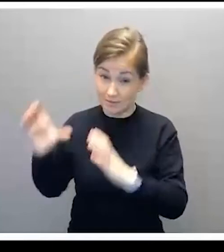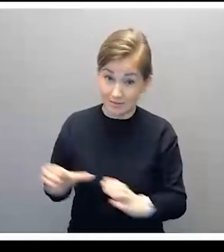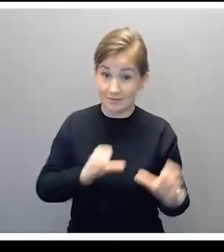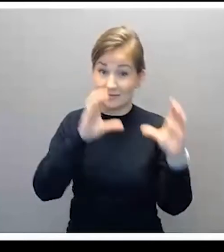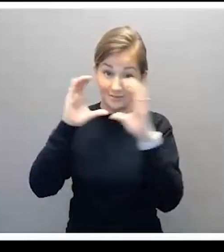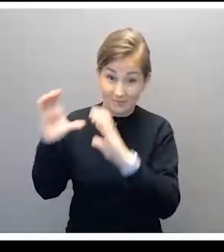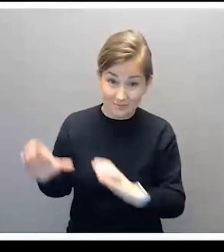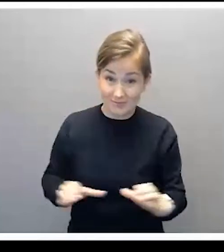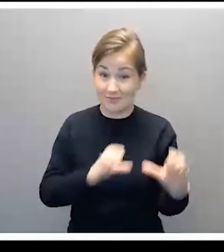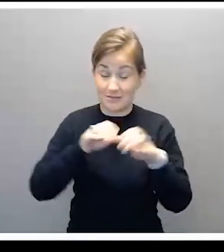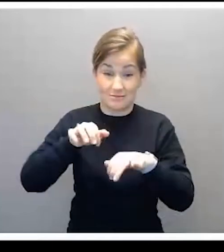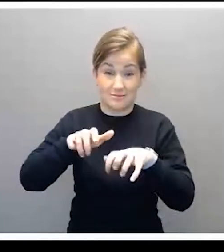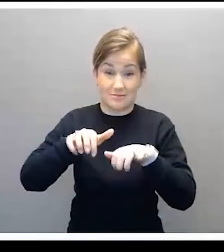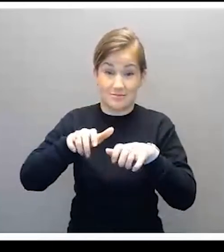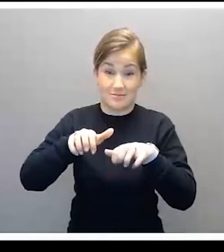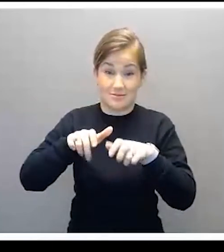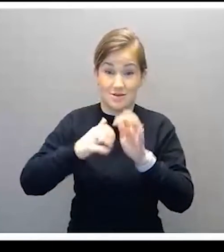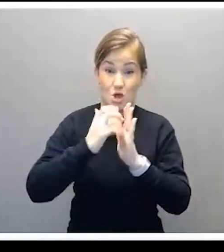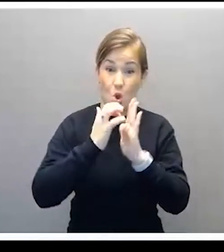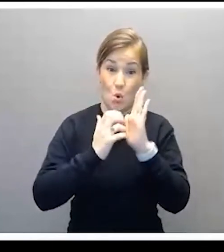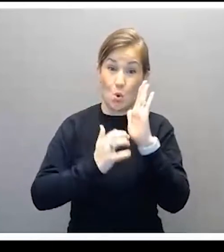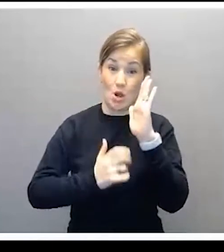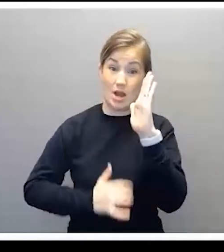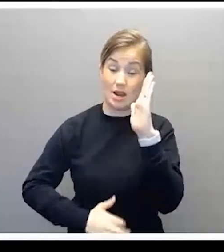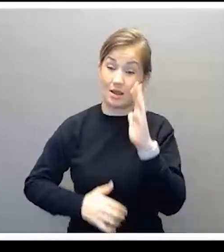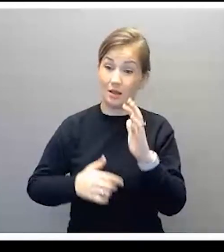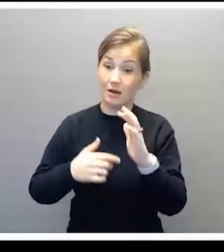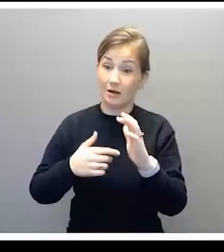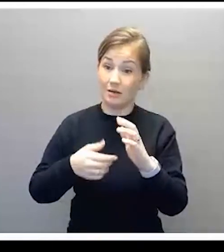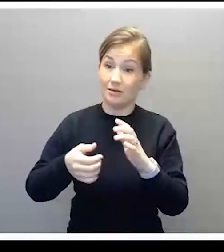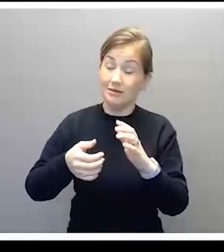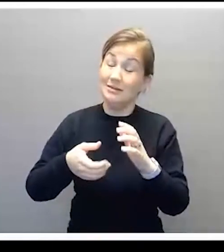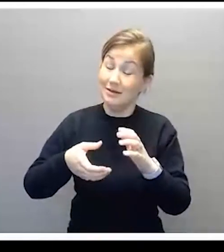There might be beverages involved, like, things happen.